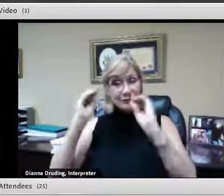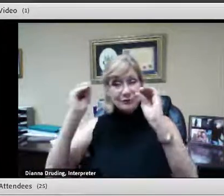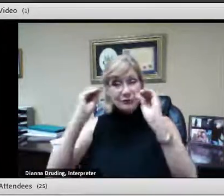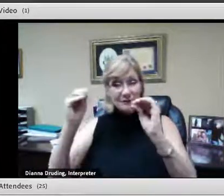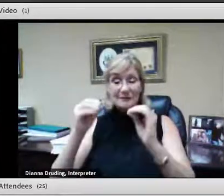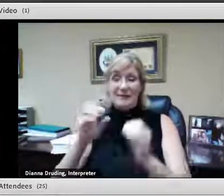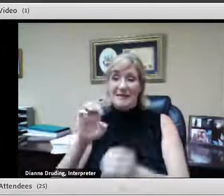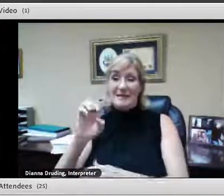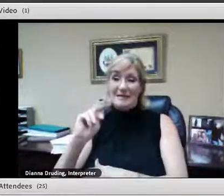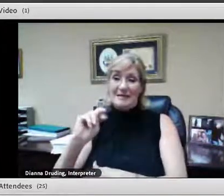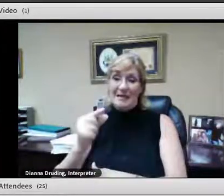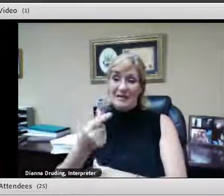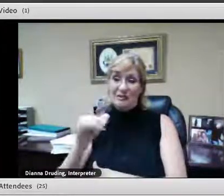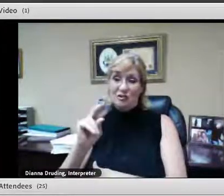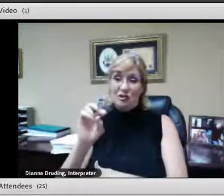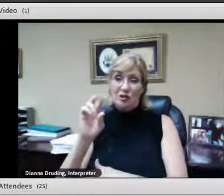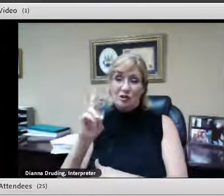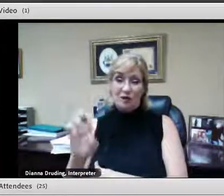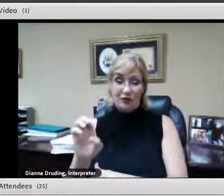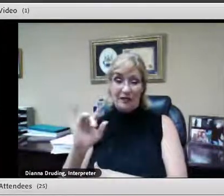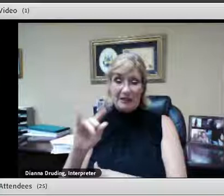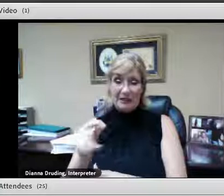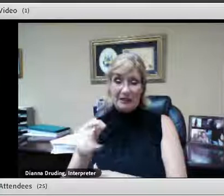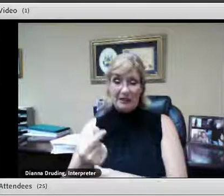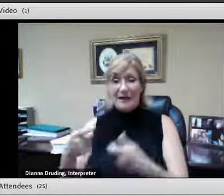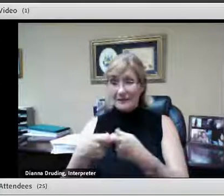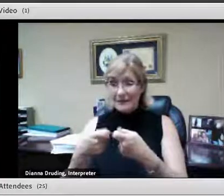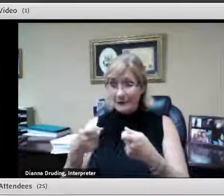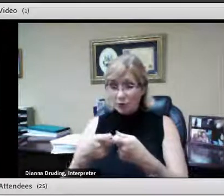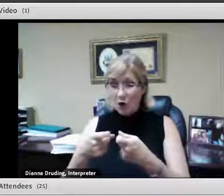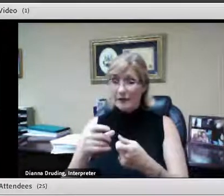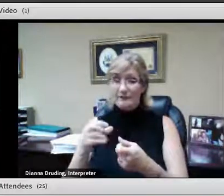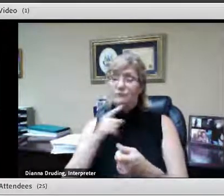They teach them electronics, and they're just a really, really useful tool.